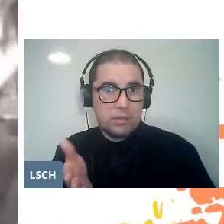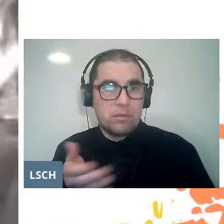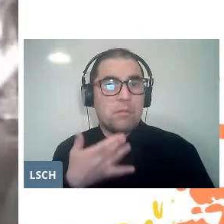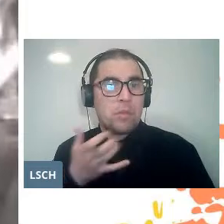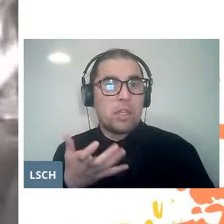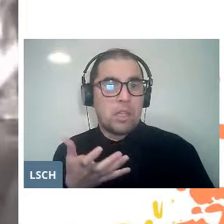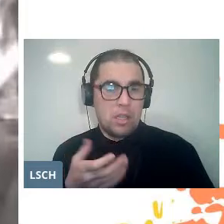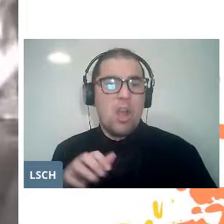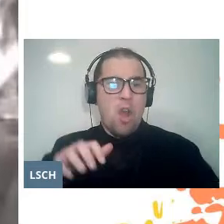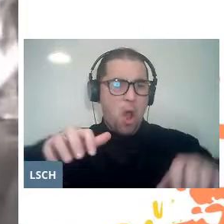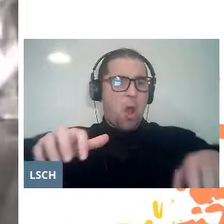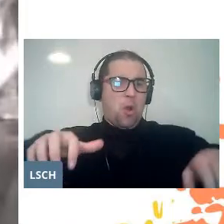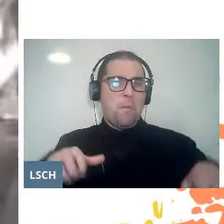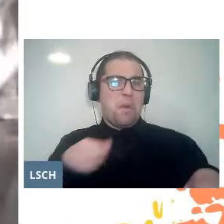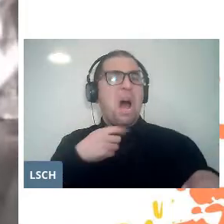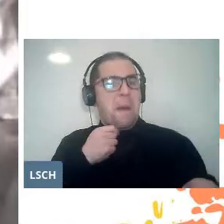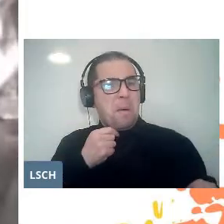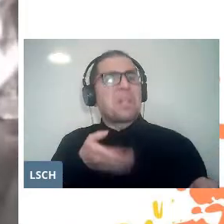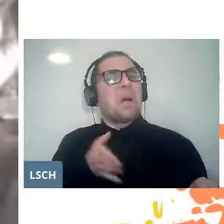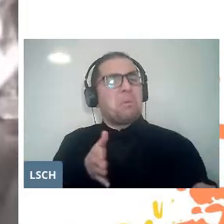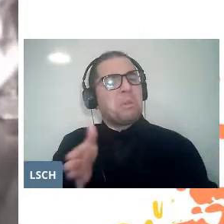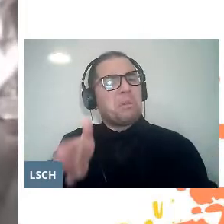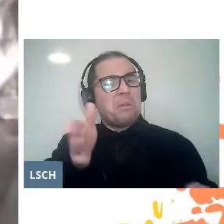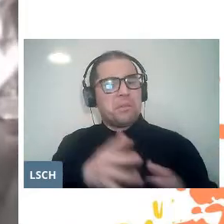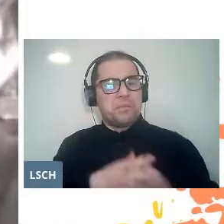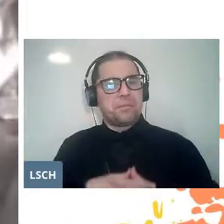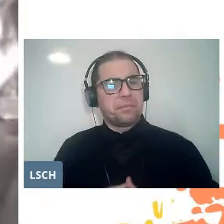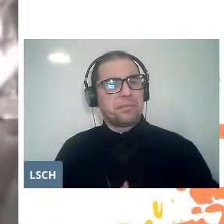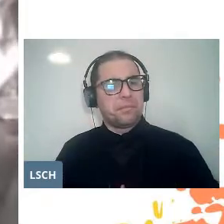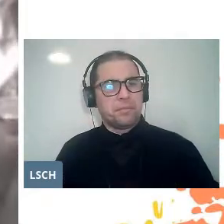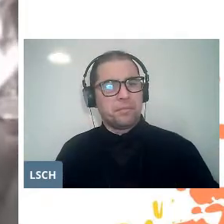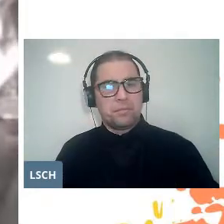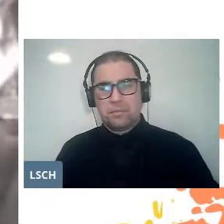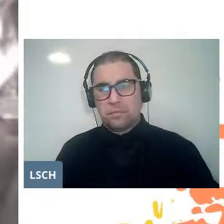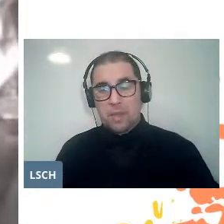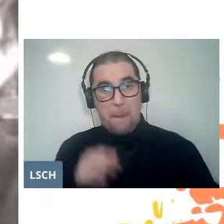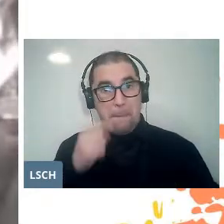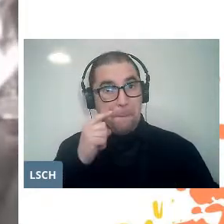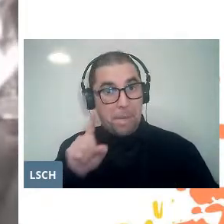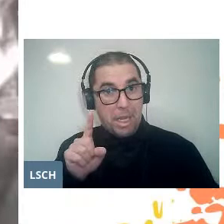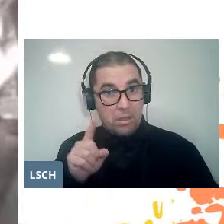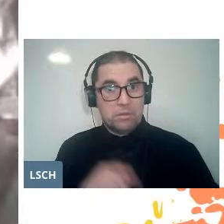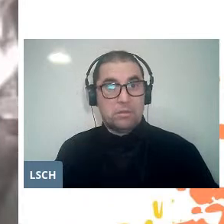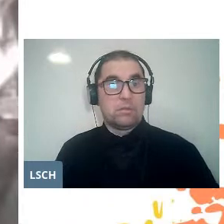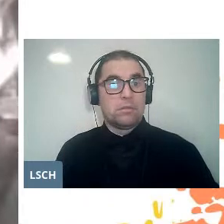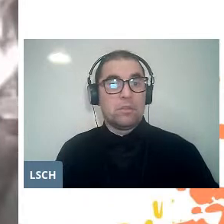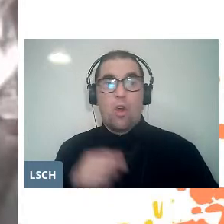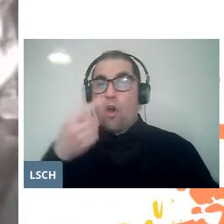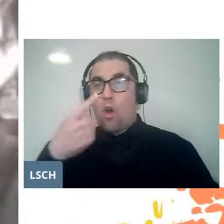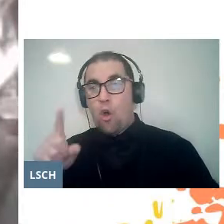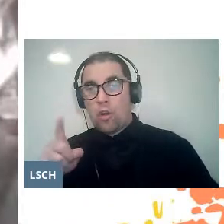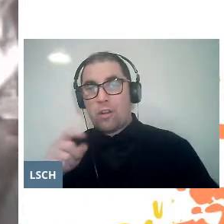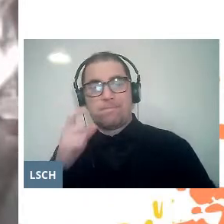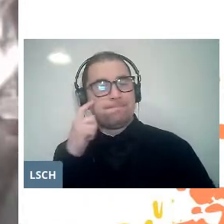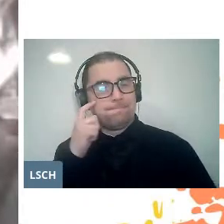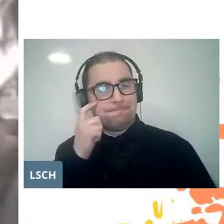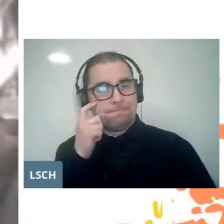with the way to approach this genre. However, there were others who made the decision,